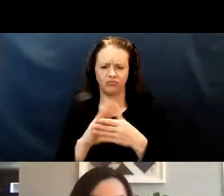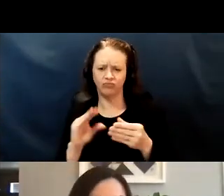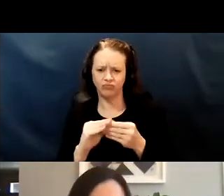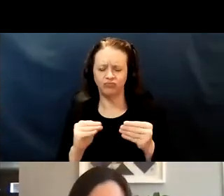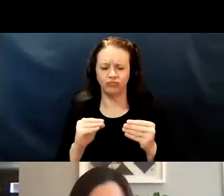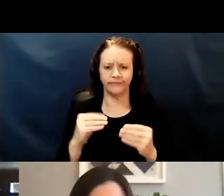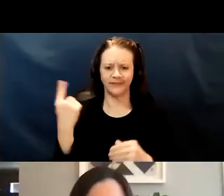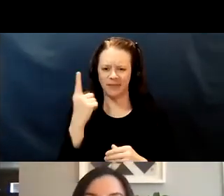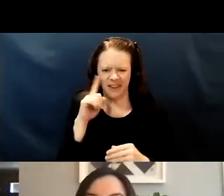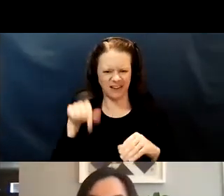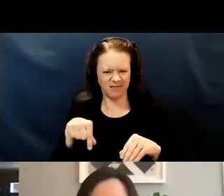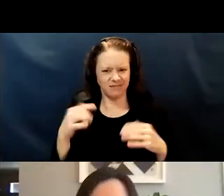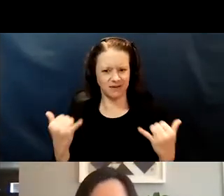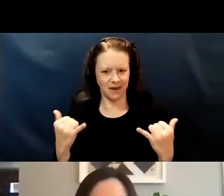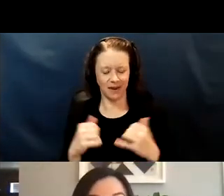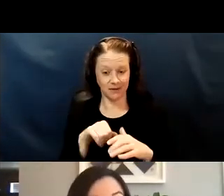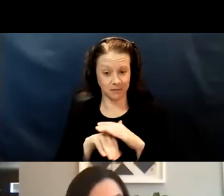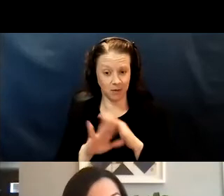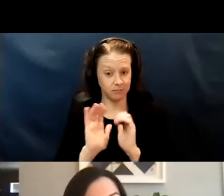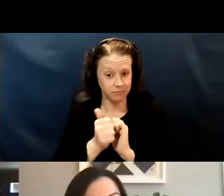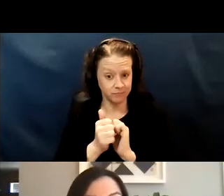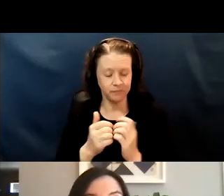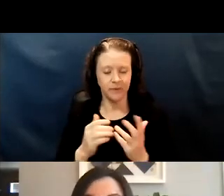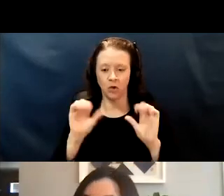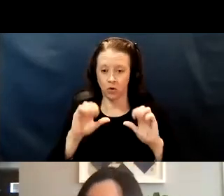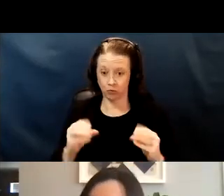presentation like today, accessible. You could provide audio